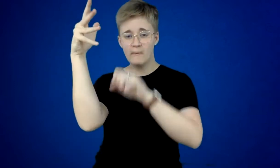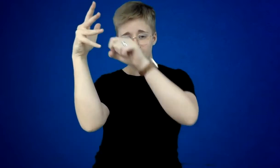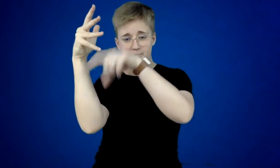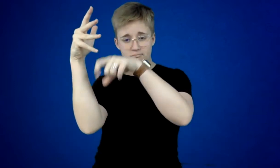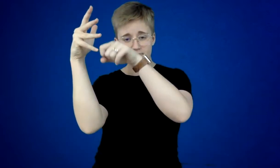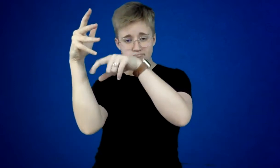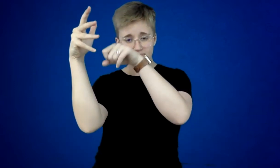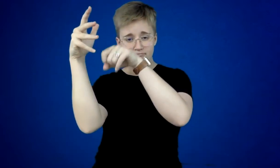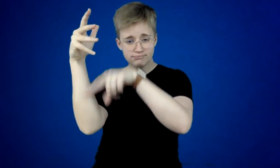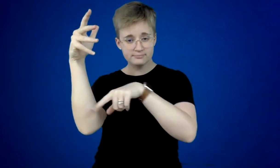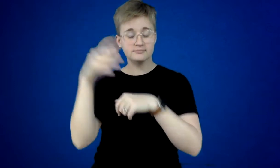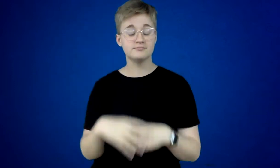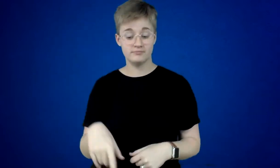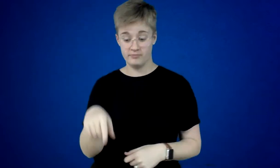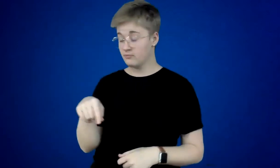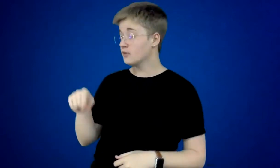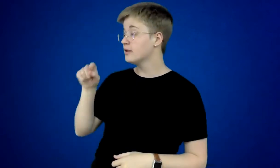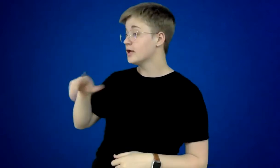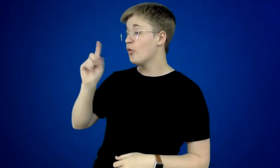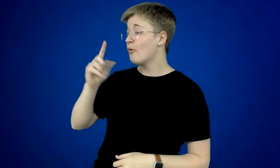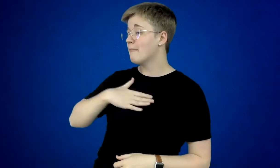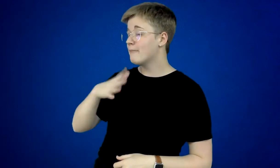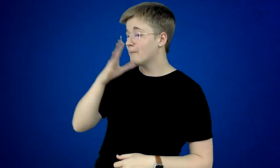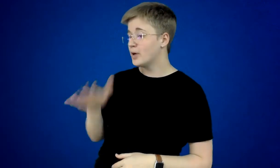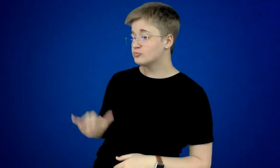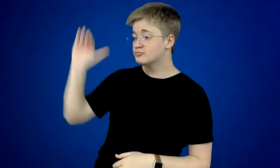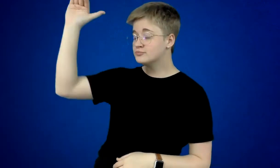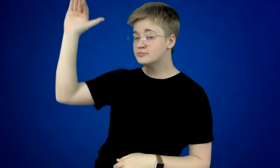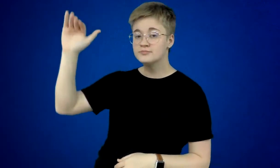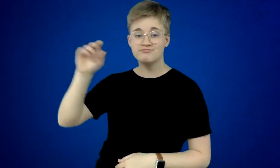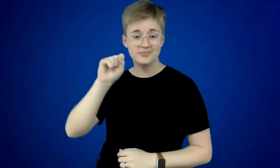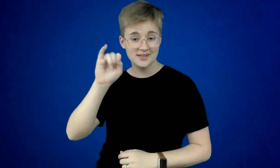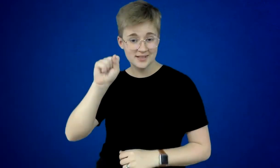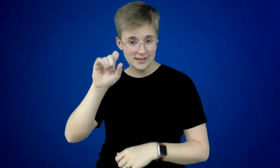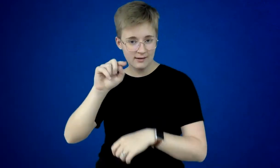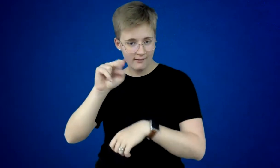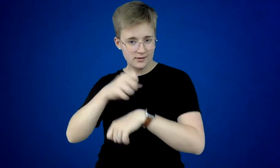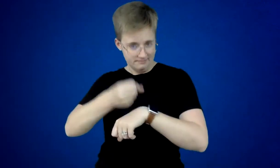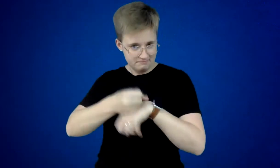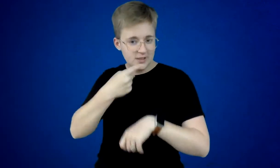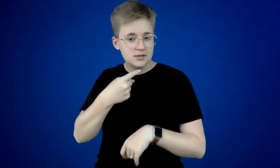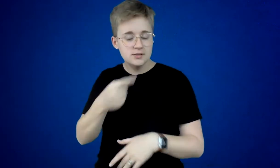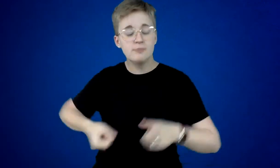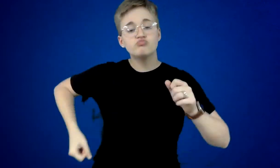“This is where my mother grew up,” Sistine said, swinging her arms wide as she walked. “Right here